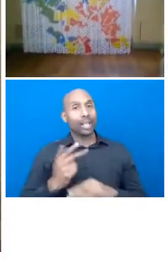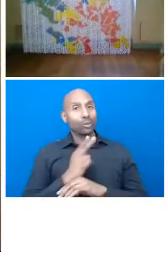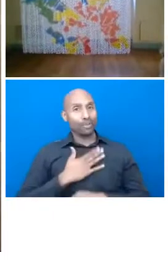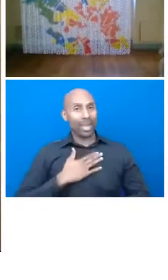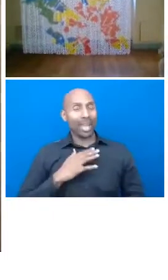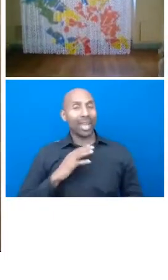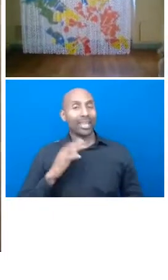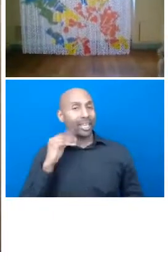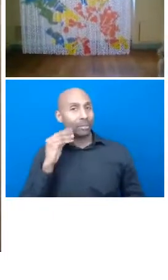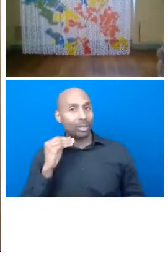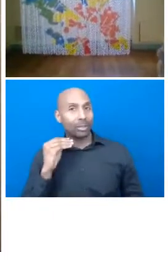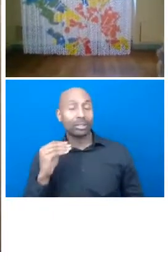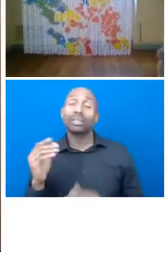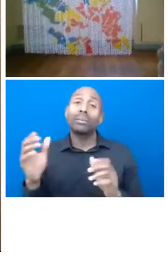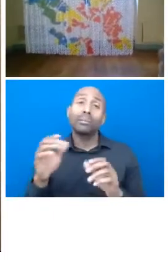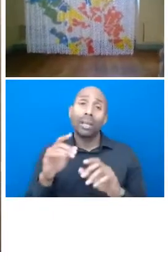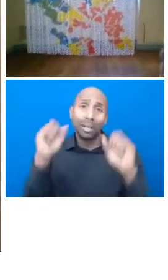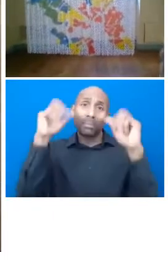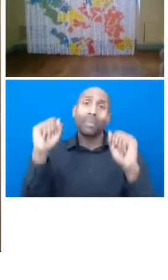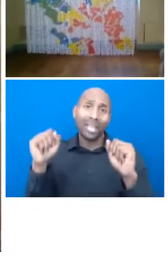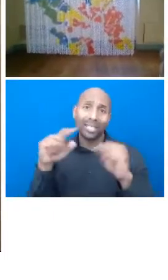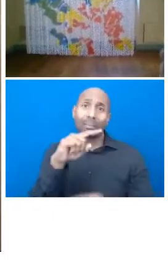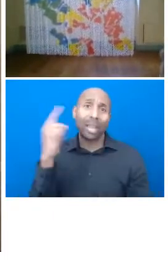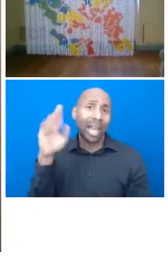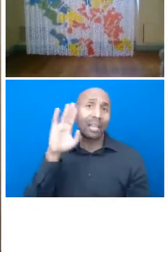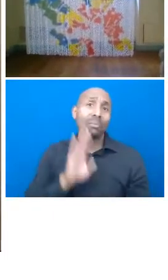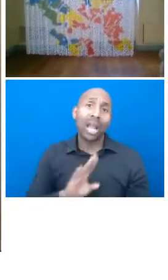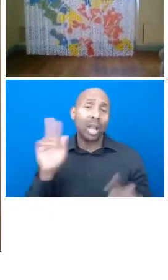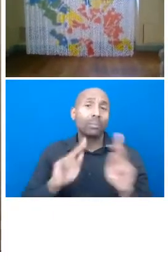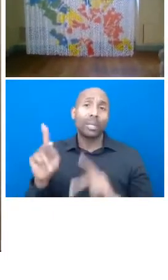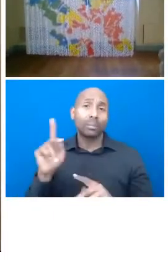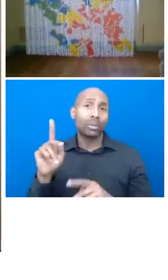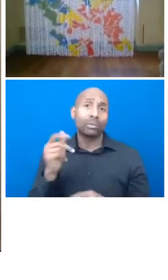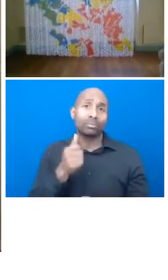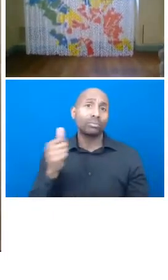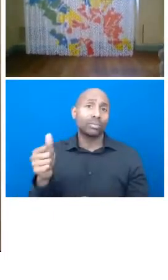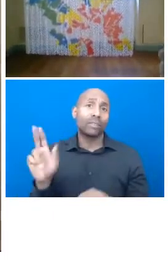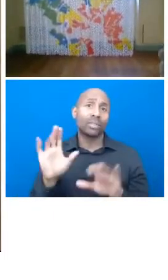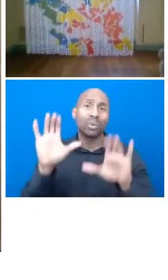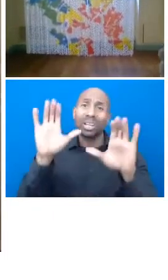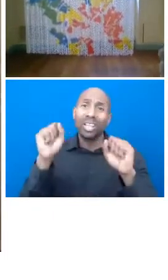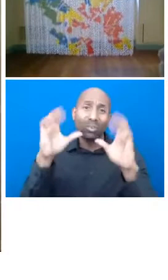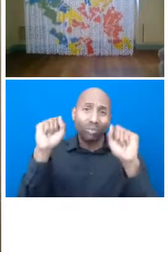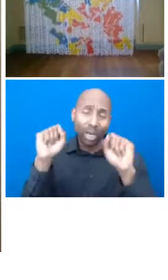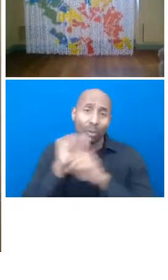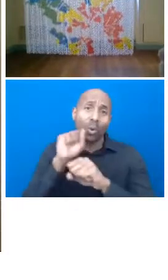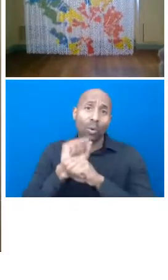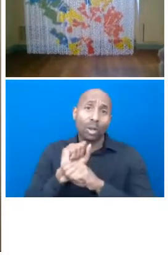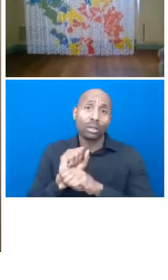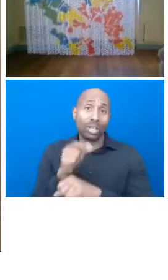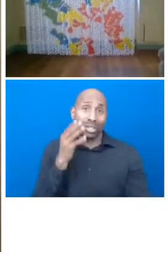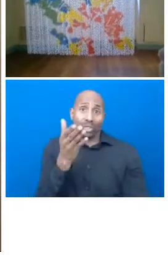You are one of them, Jeffrey. That is not my job.